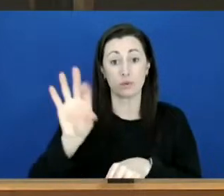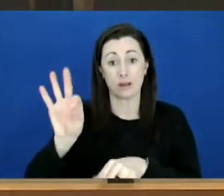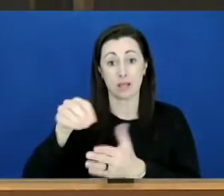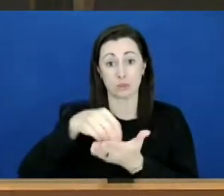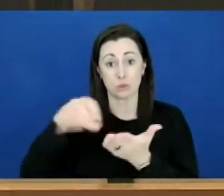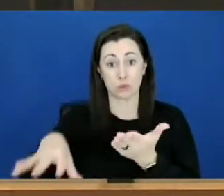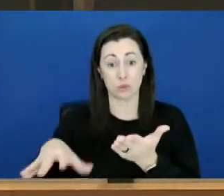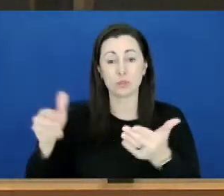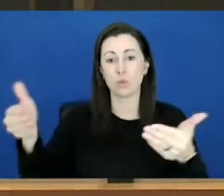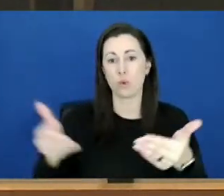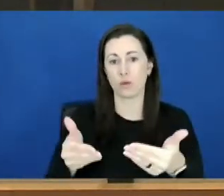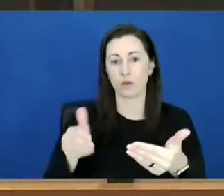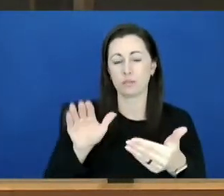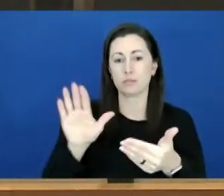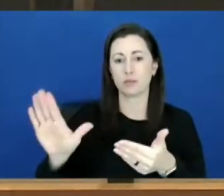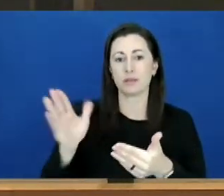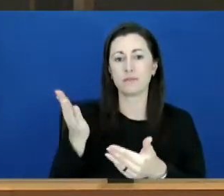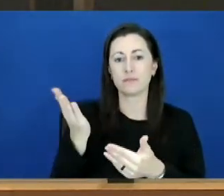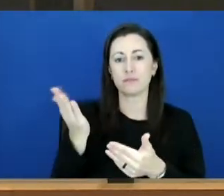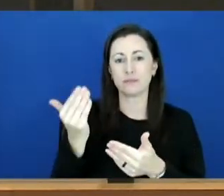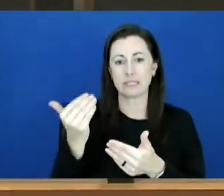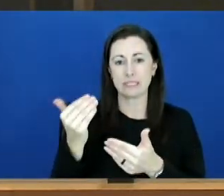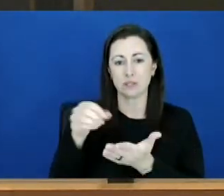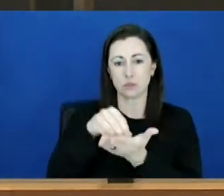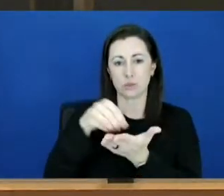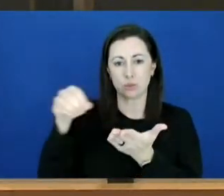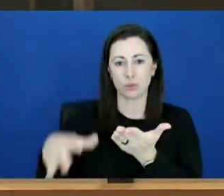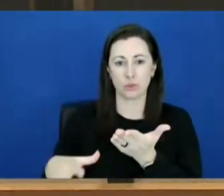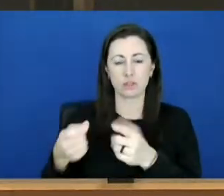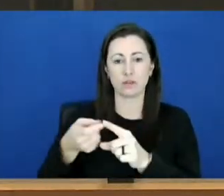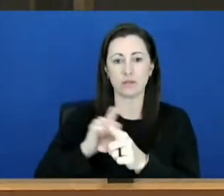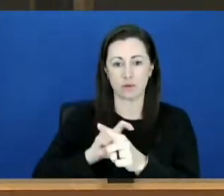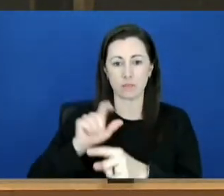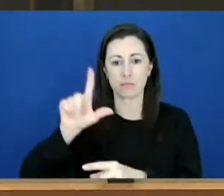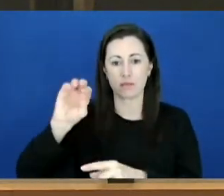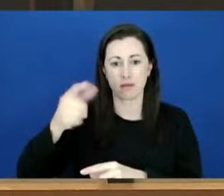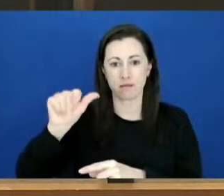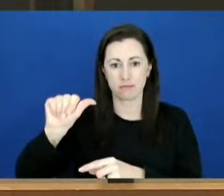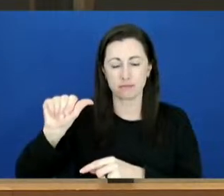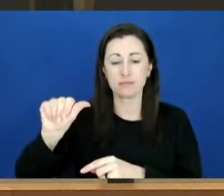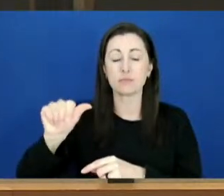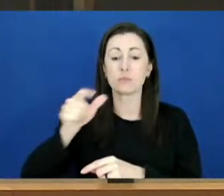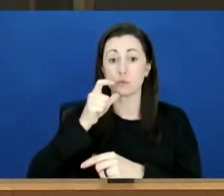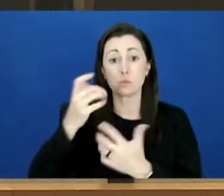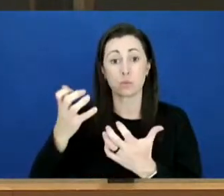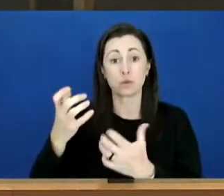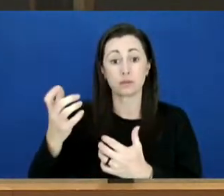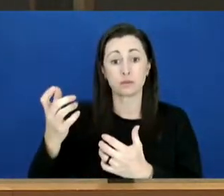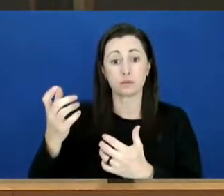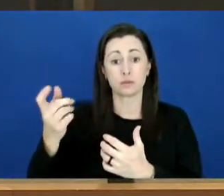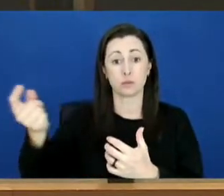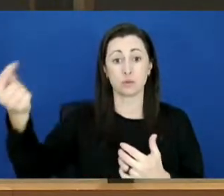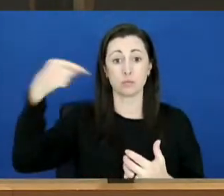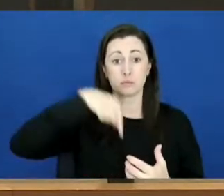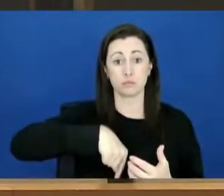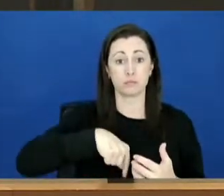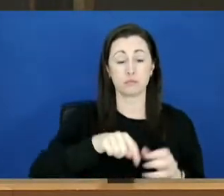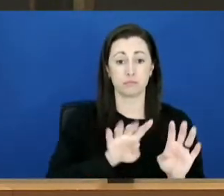BUT THESE NINE STUDENTS ARE NOW